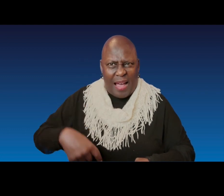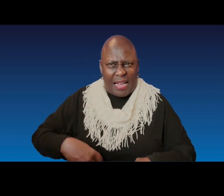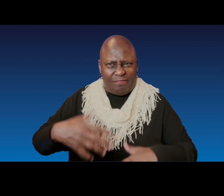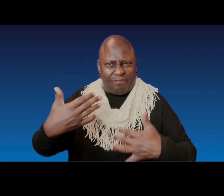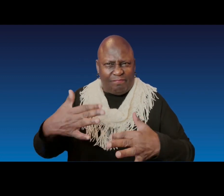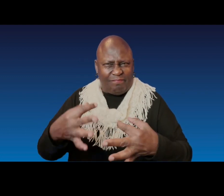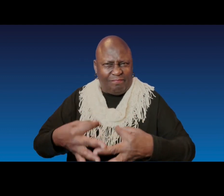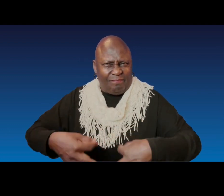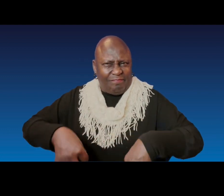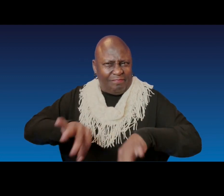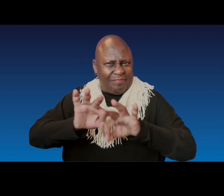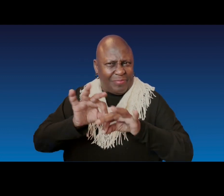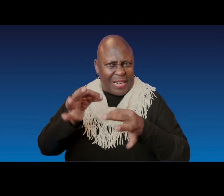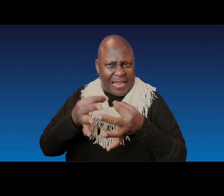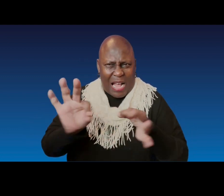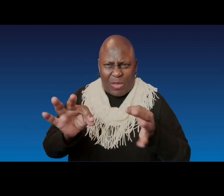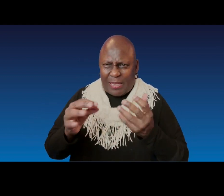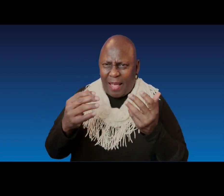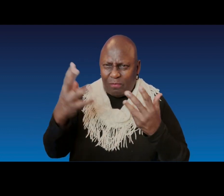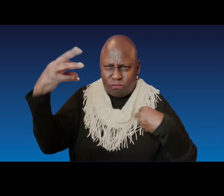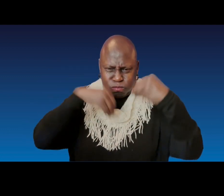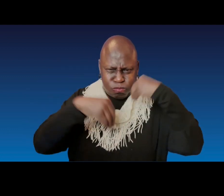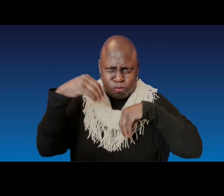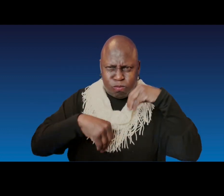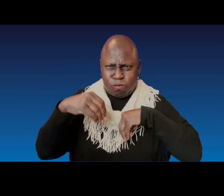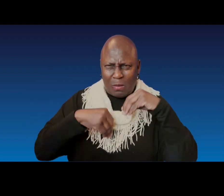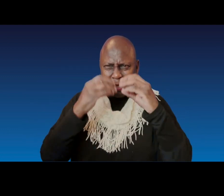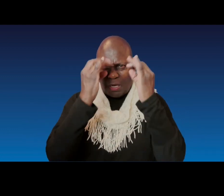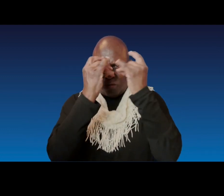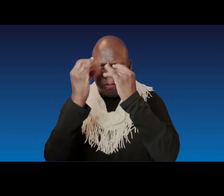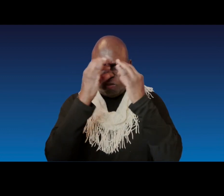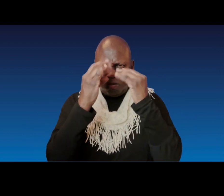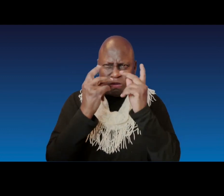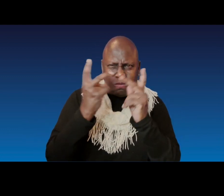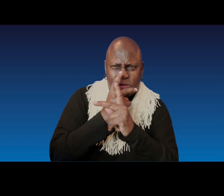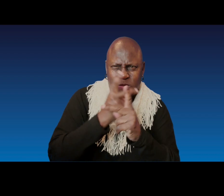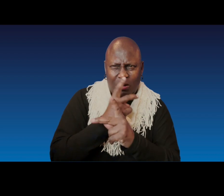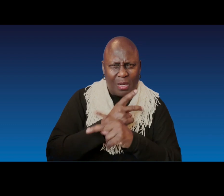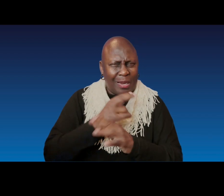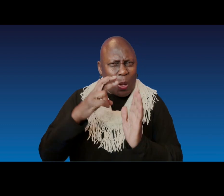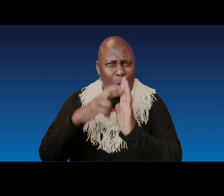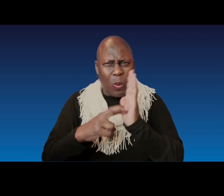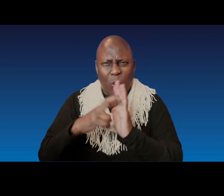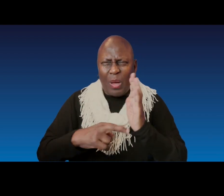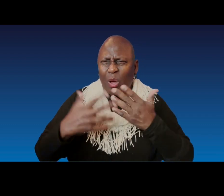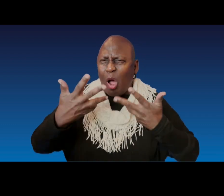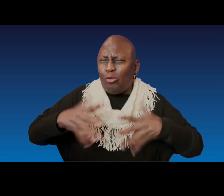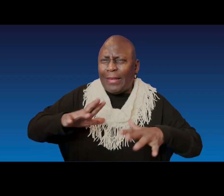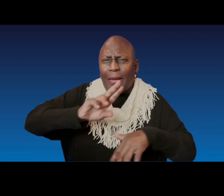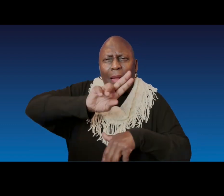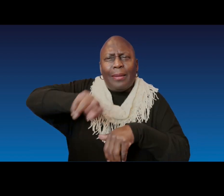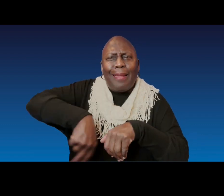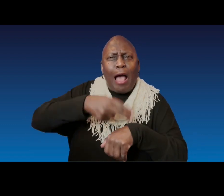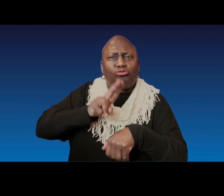like some people might think. It's language. Language is the black box, and it's crucial